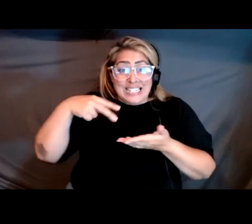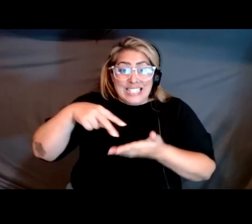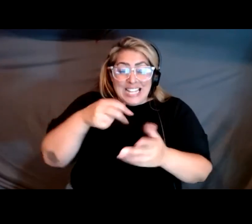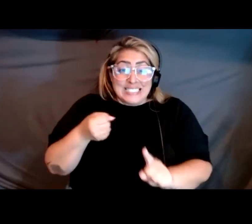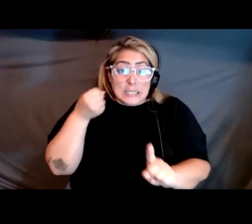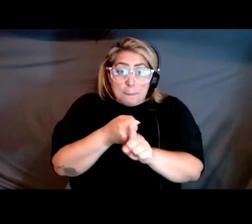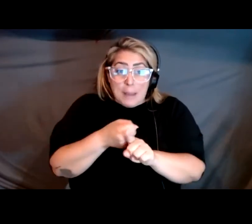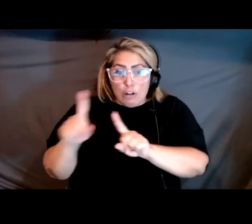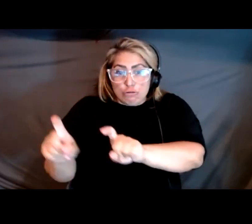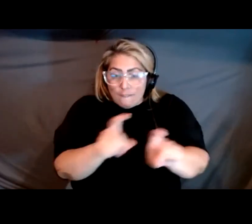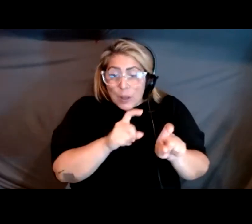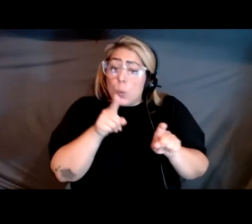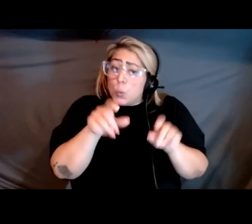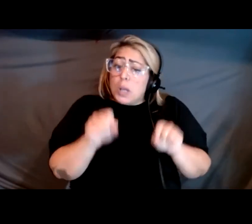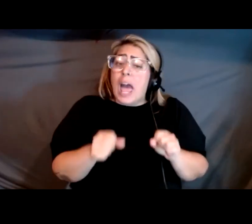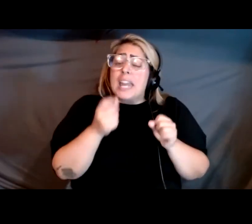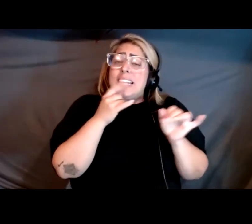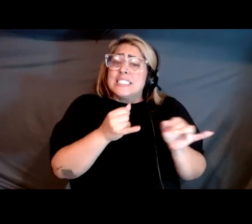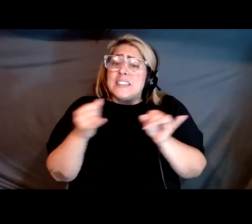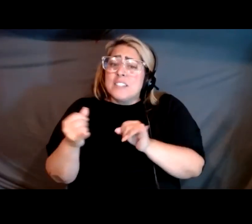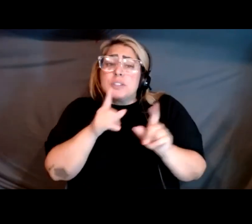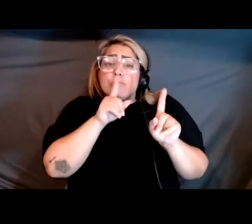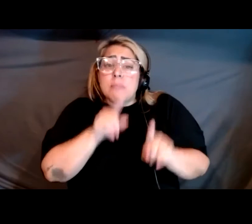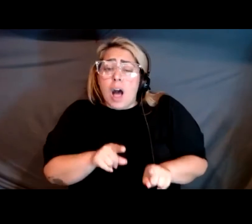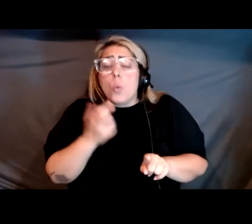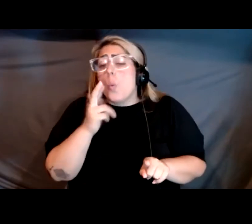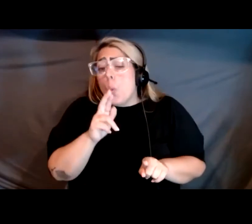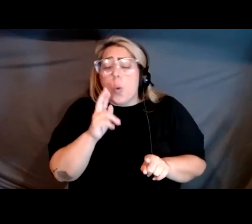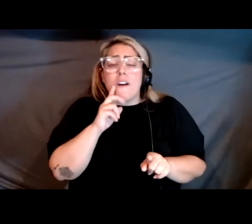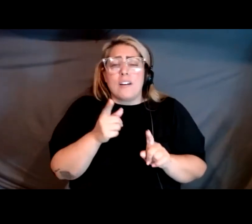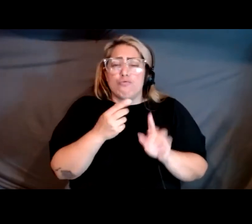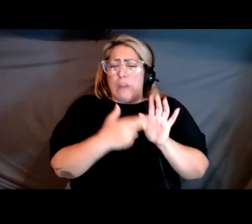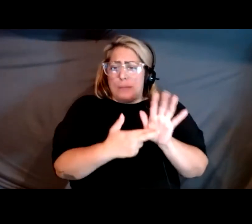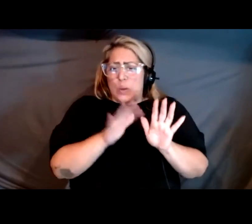individual or on behalf of your organization so that Dance/NYC can better respond